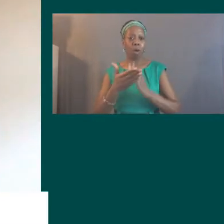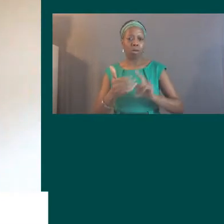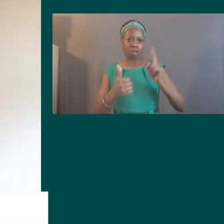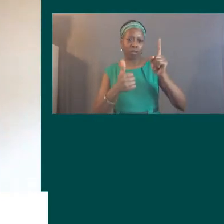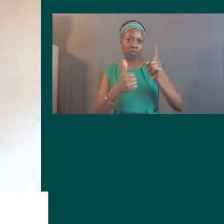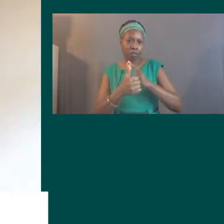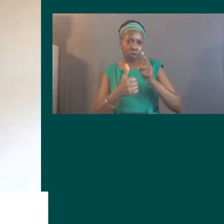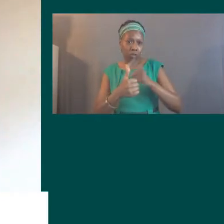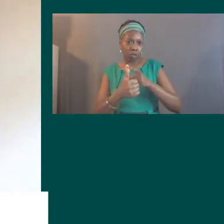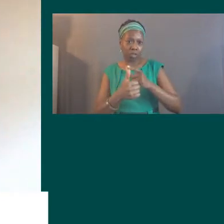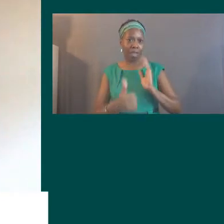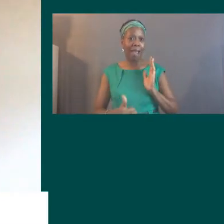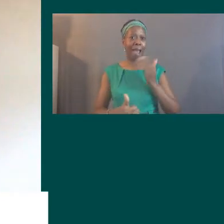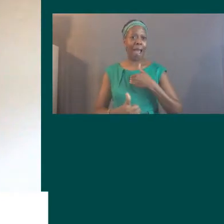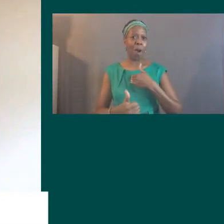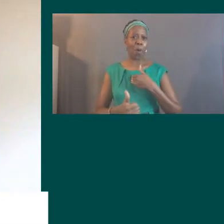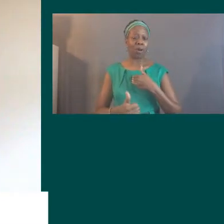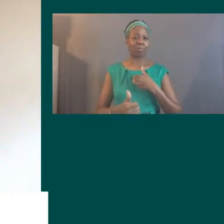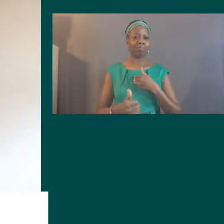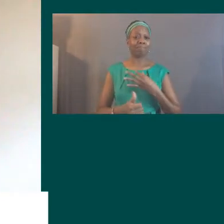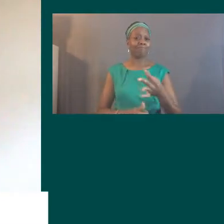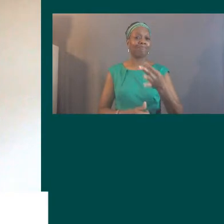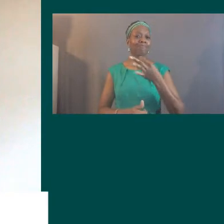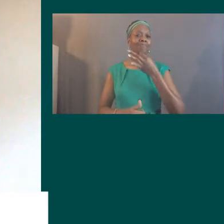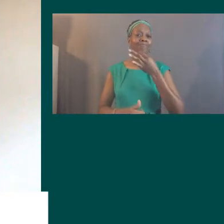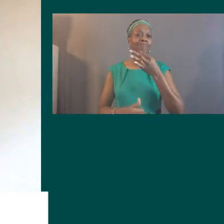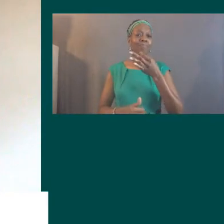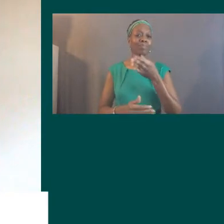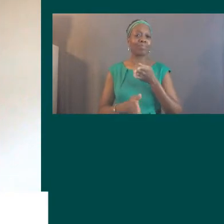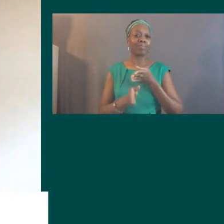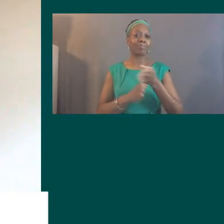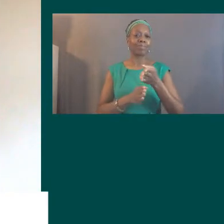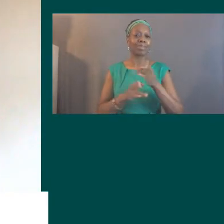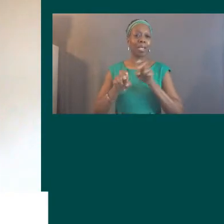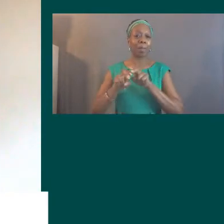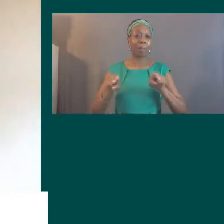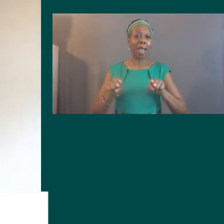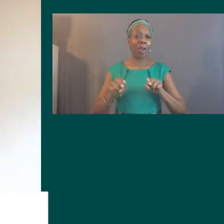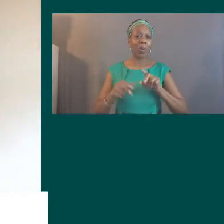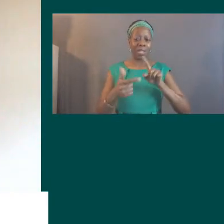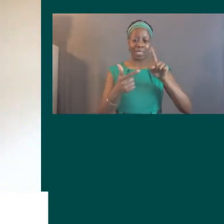our expert panel and the second being a family panel. So, we are really looking forward